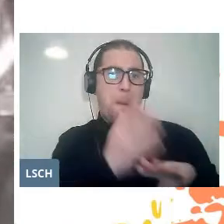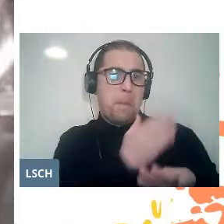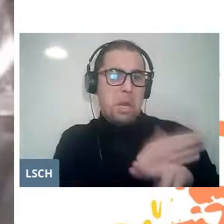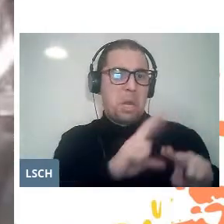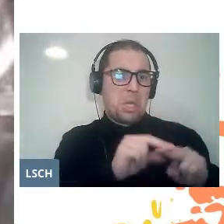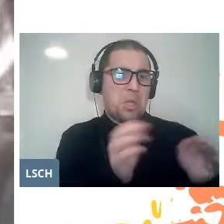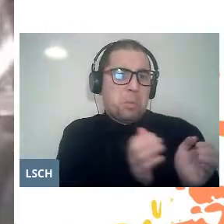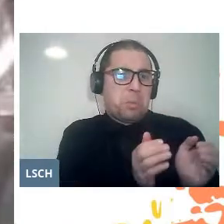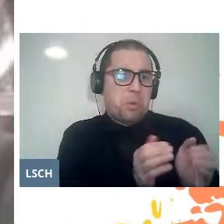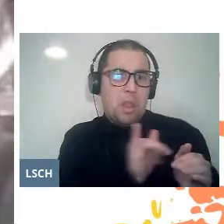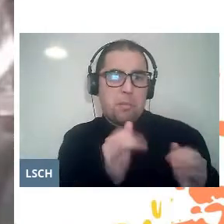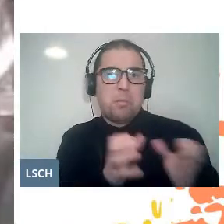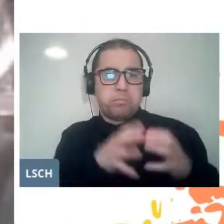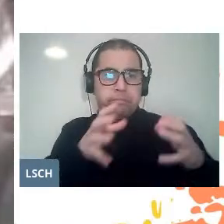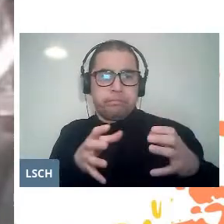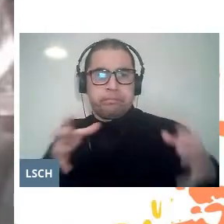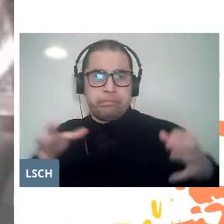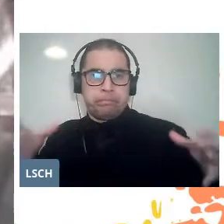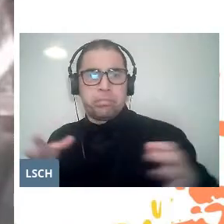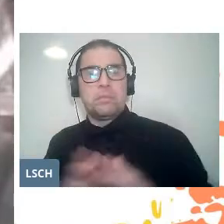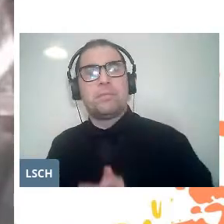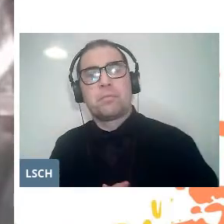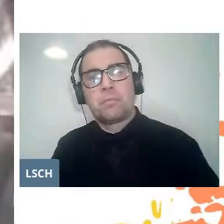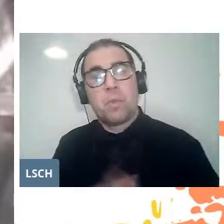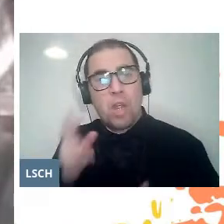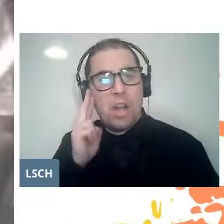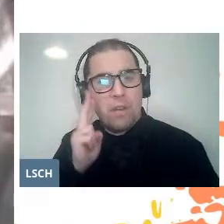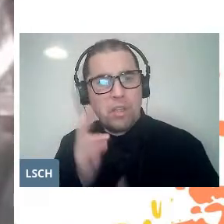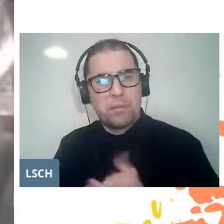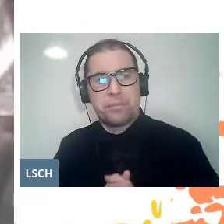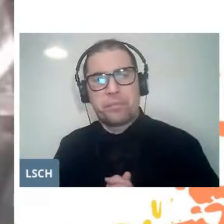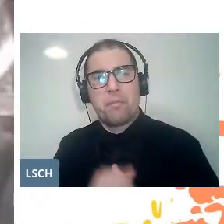By way of reflection, it is the composers who,